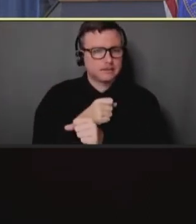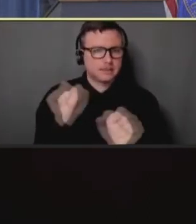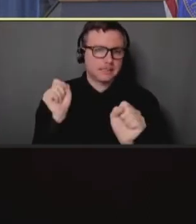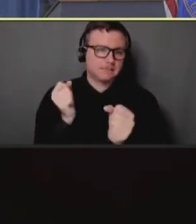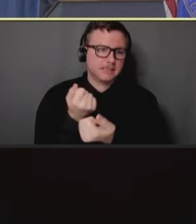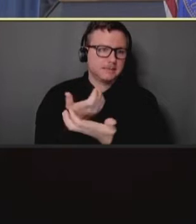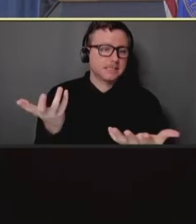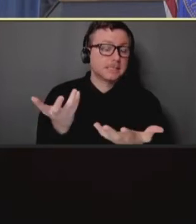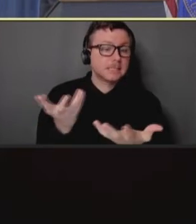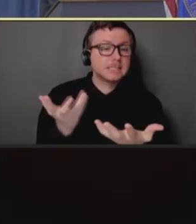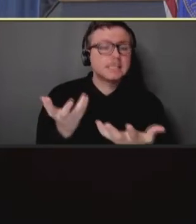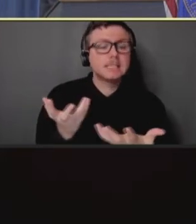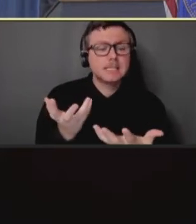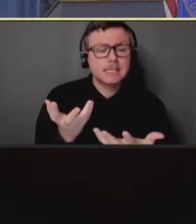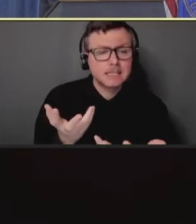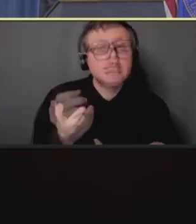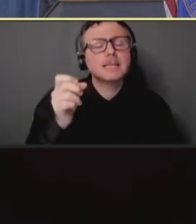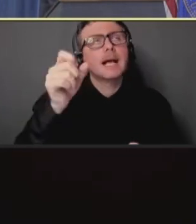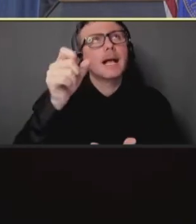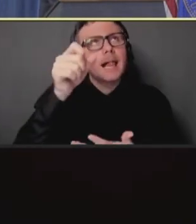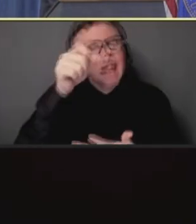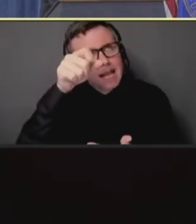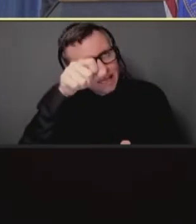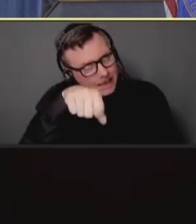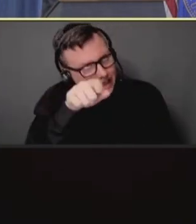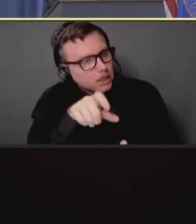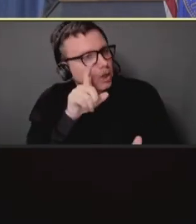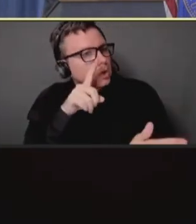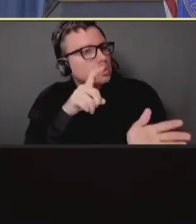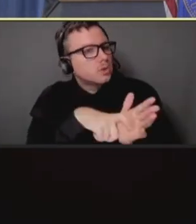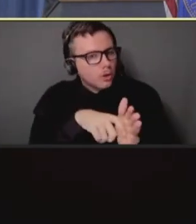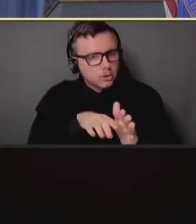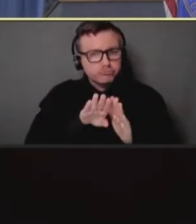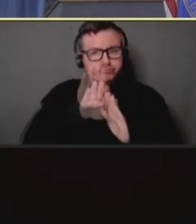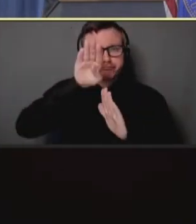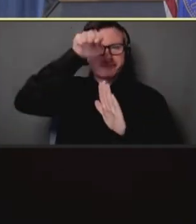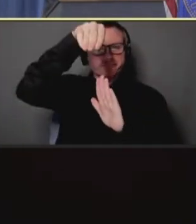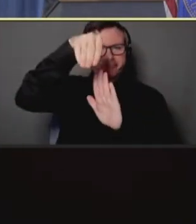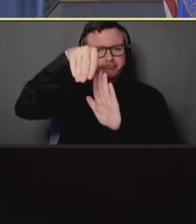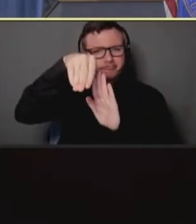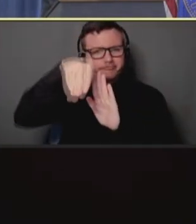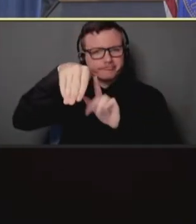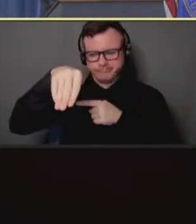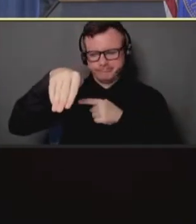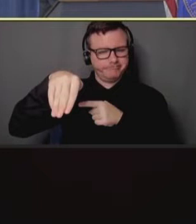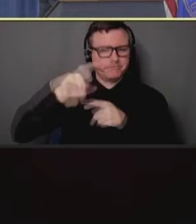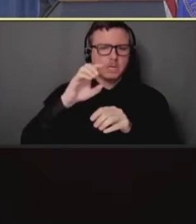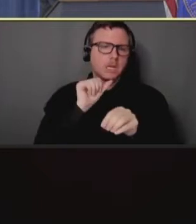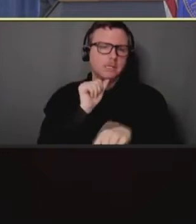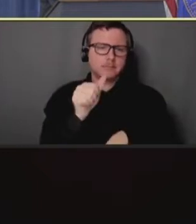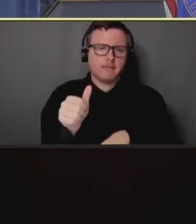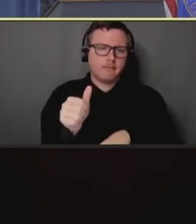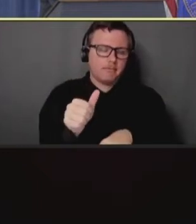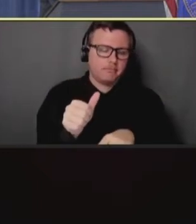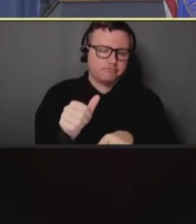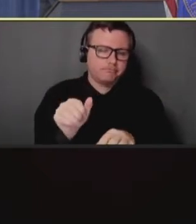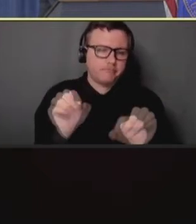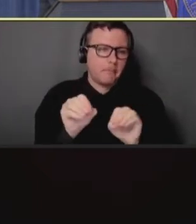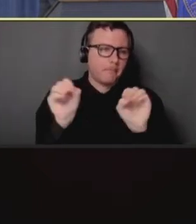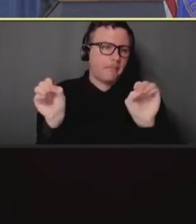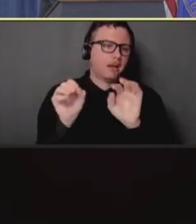And yes, the slope continued downwards, nothing magical seeing.